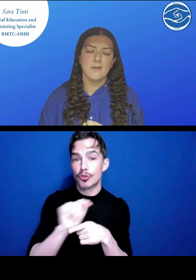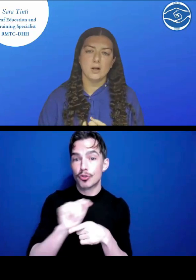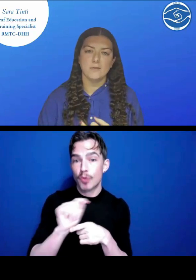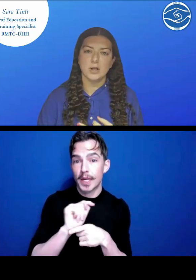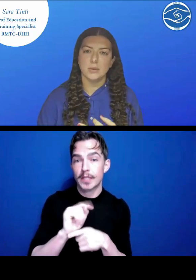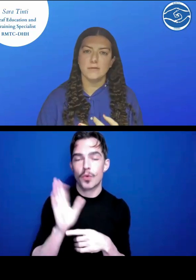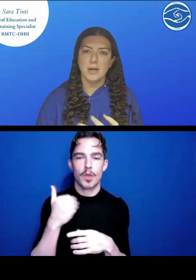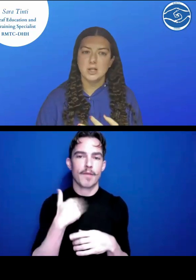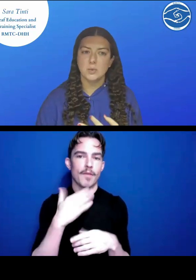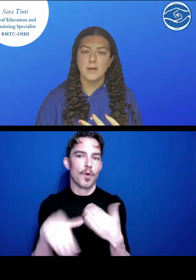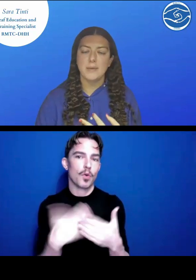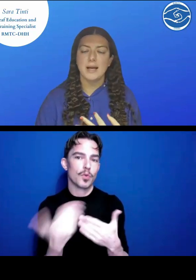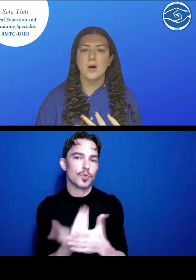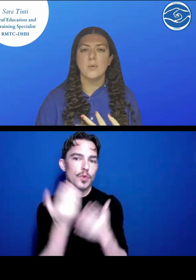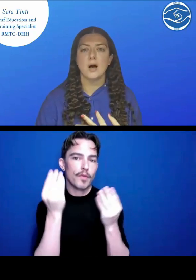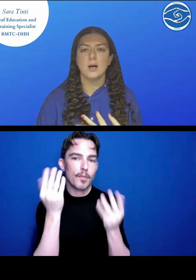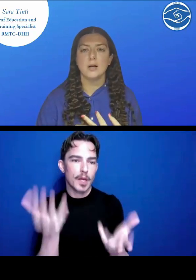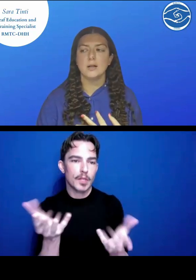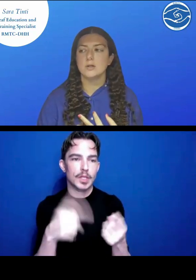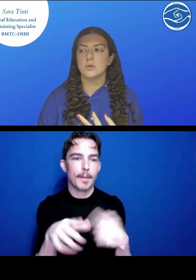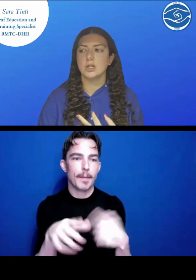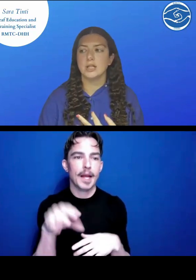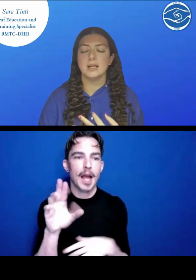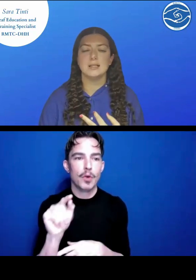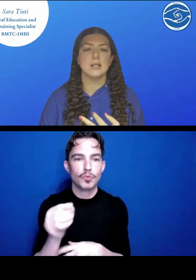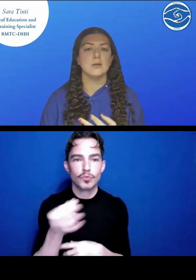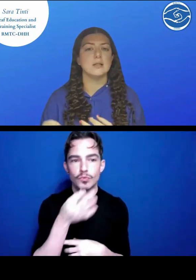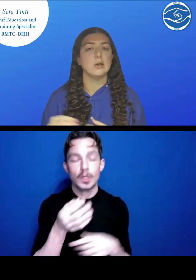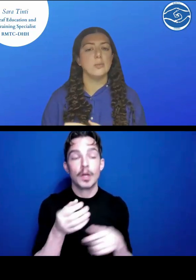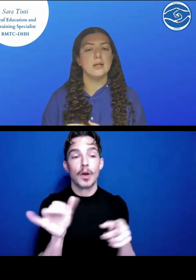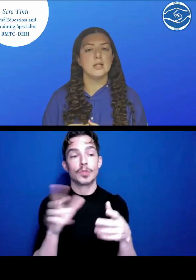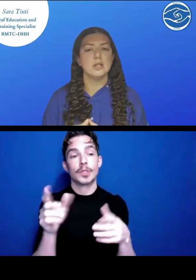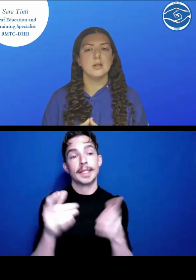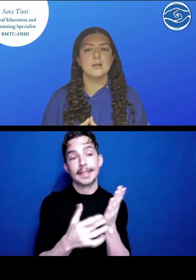to have all of the new information we're coming out. We are switching Tech Notes a little bit this